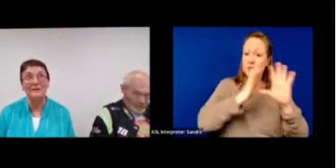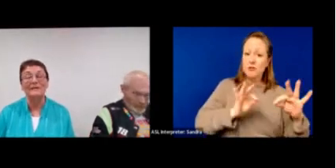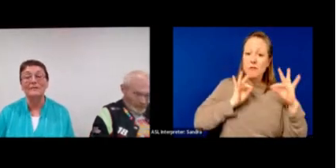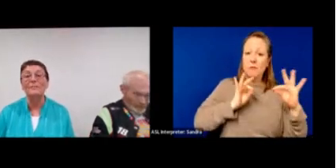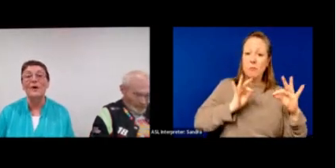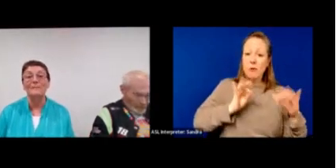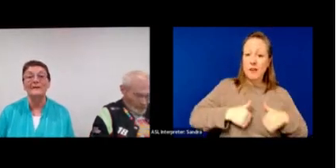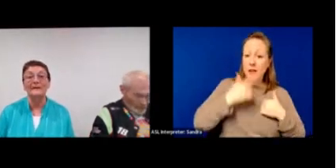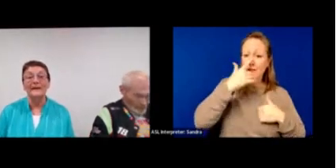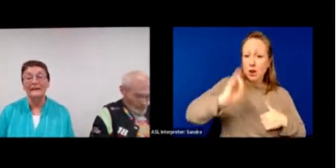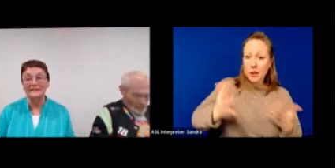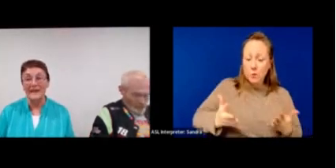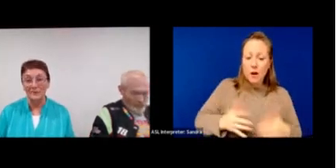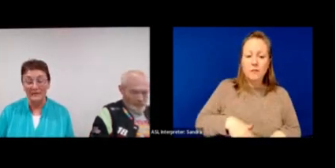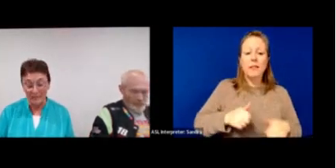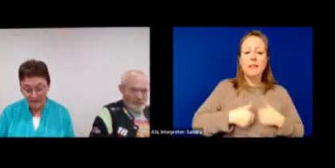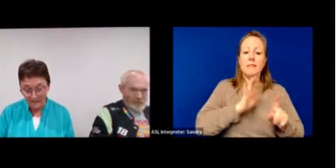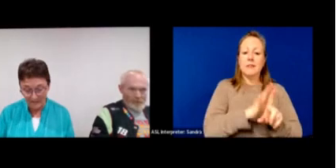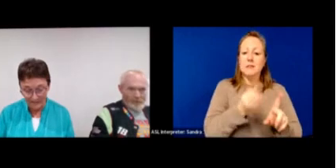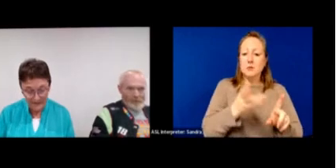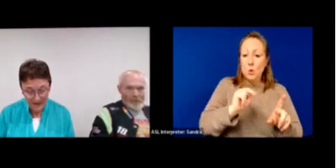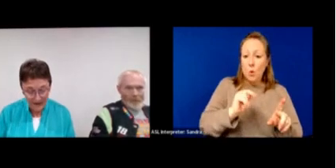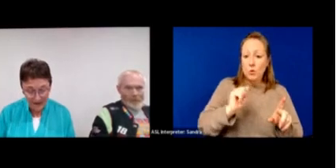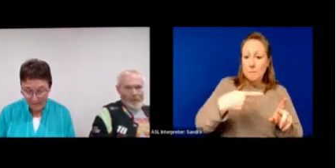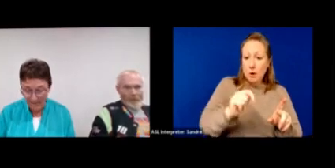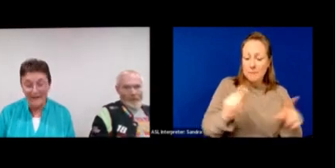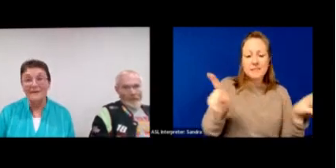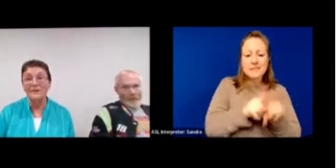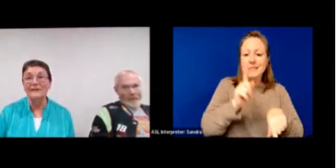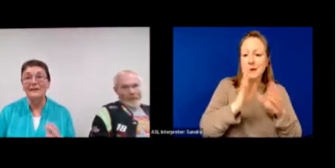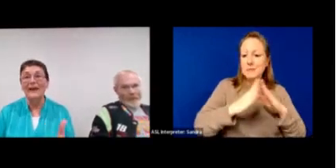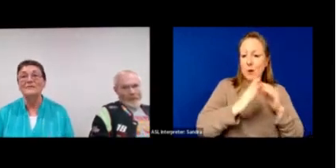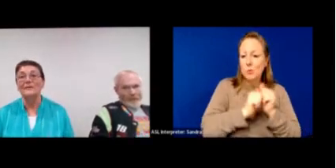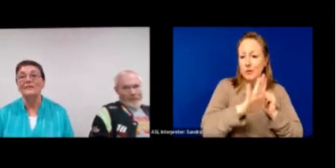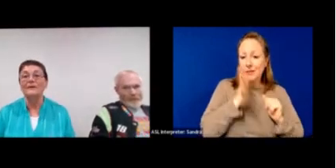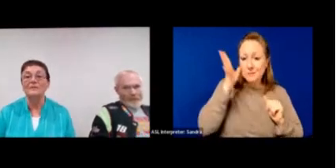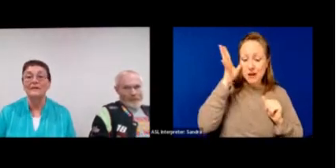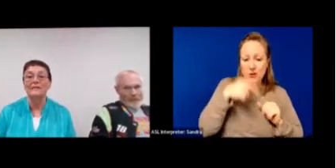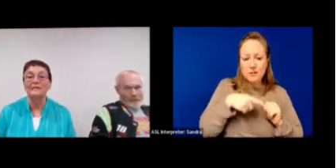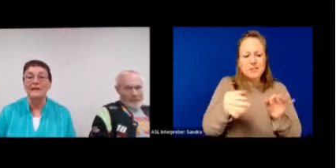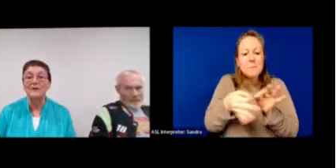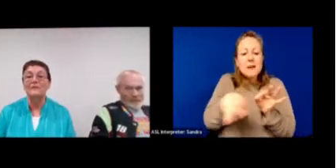be in his own apartment in the town where his parents lived. And I have on the caption on this picture is do you have the